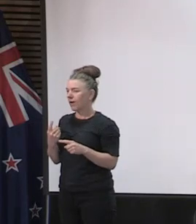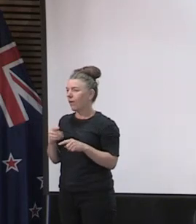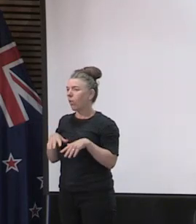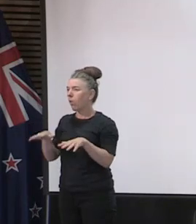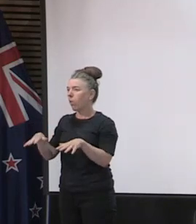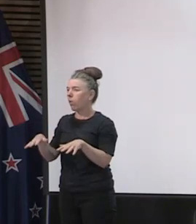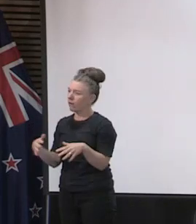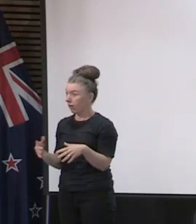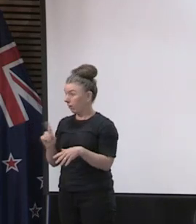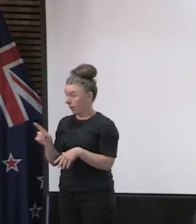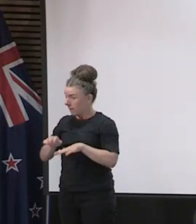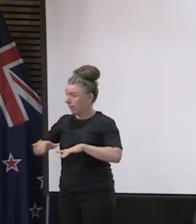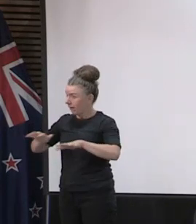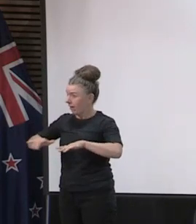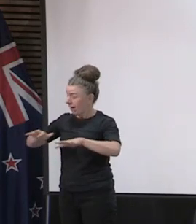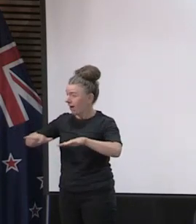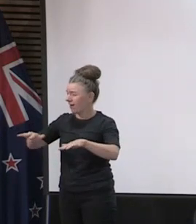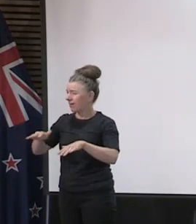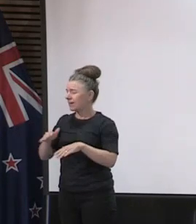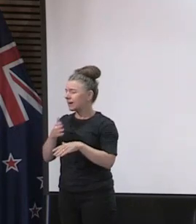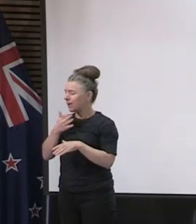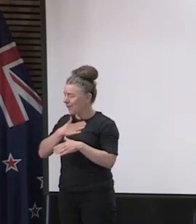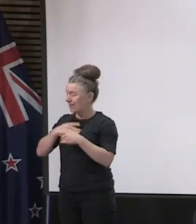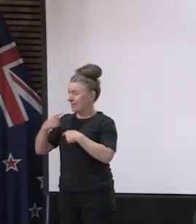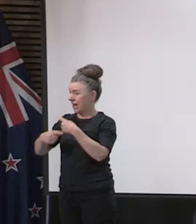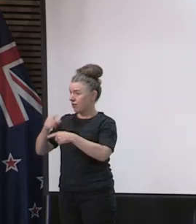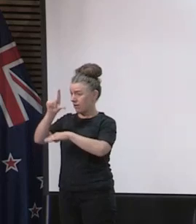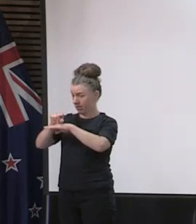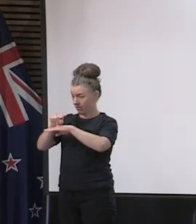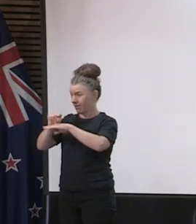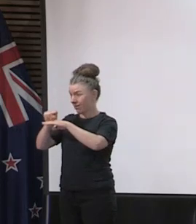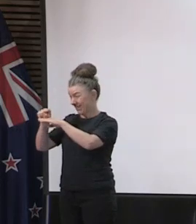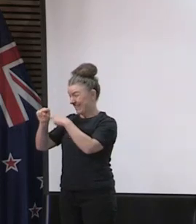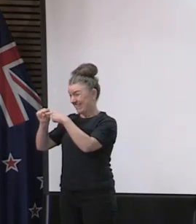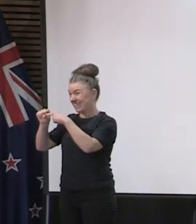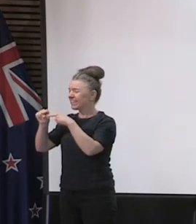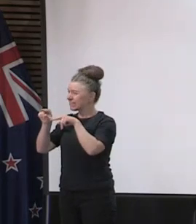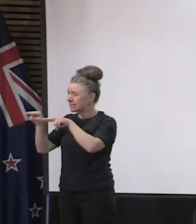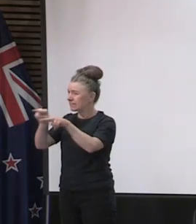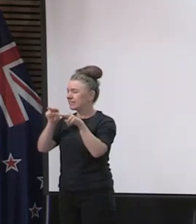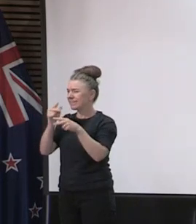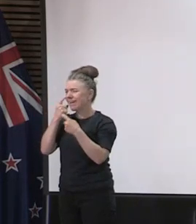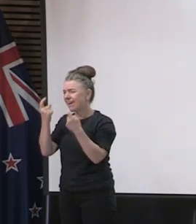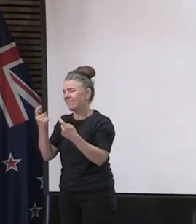virus. We don't want to be going down the path where we see spikes again. So, we can't